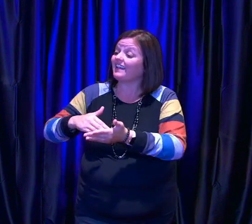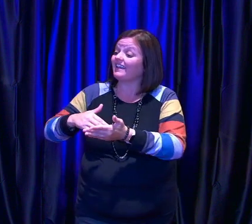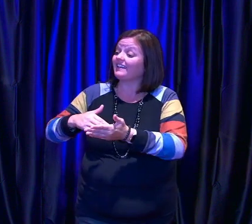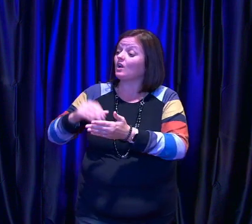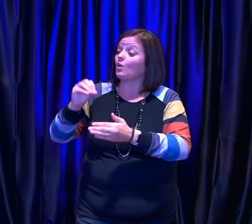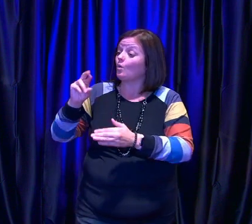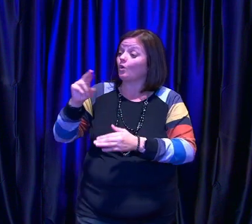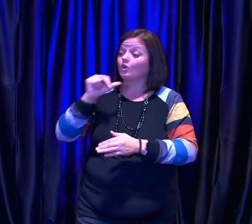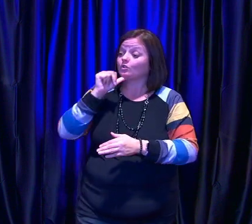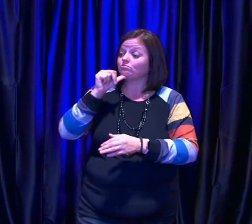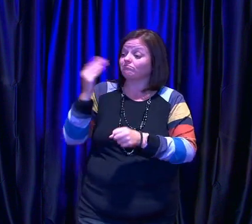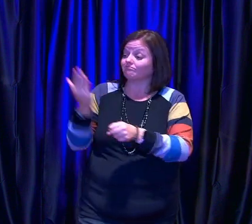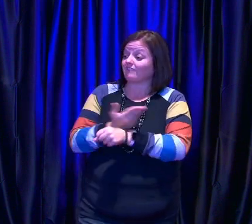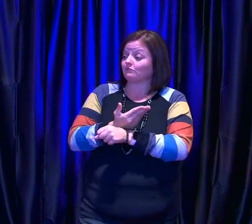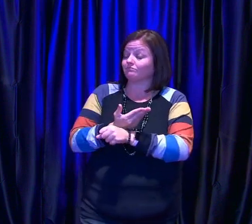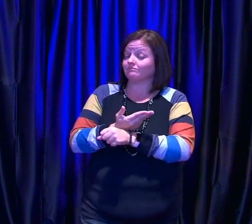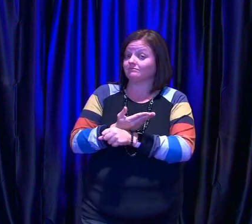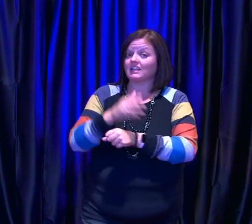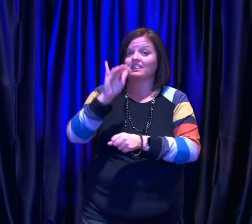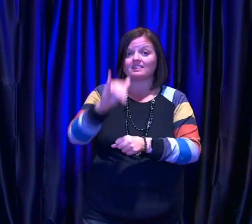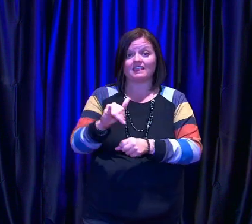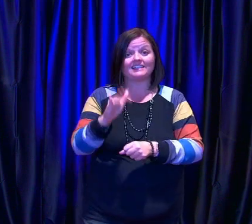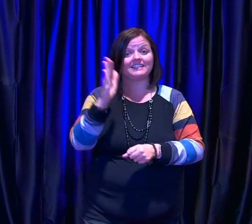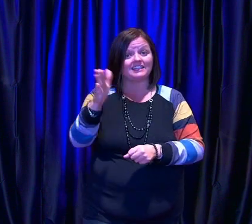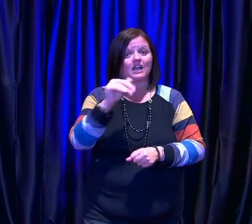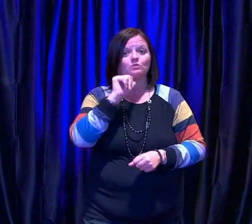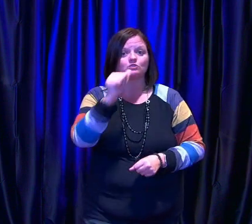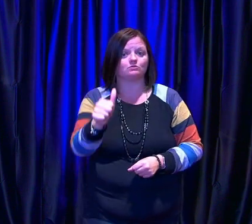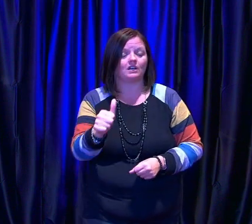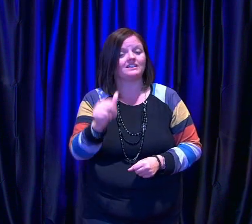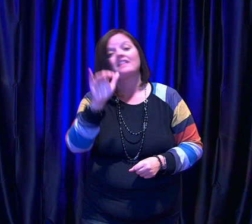have a job that's a thou shalt not that's very